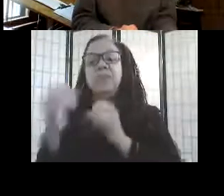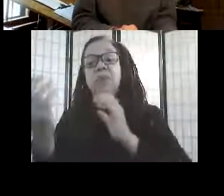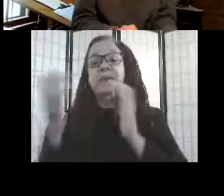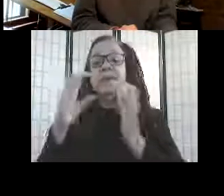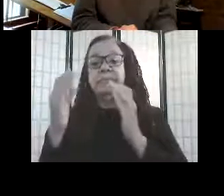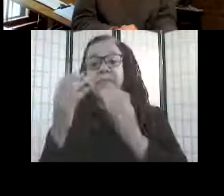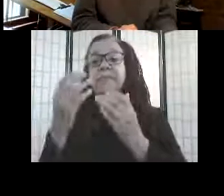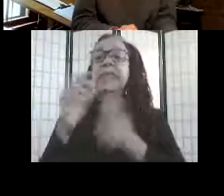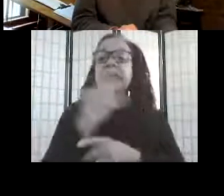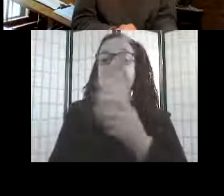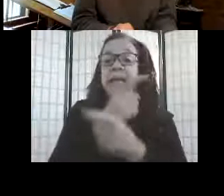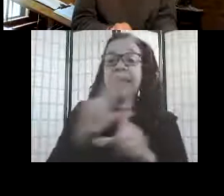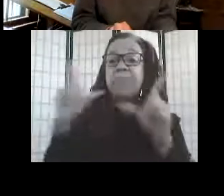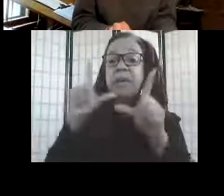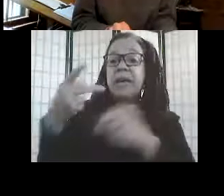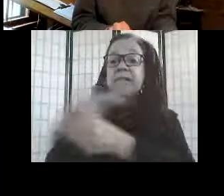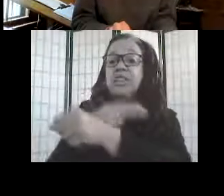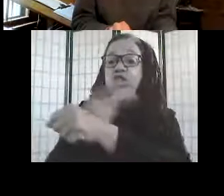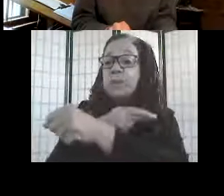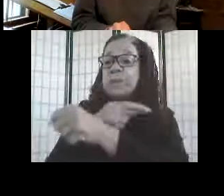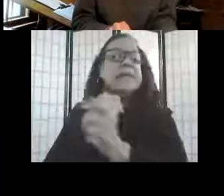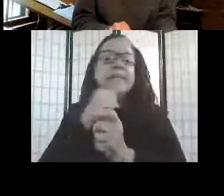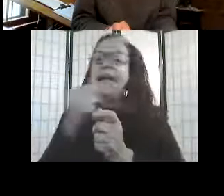of the sheep is not the liberty of the wolf.